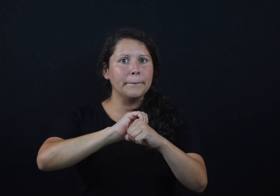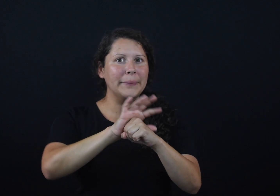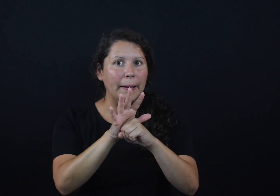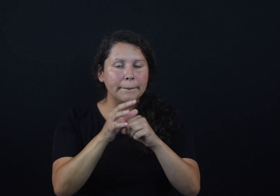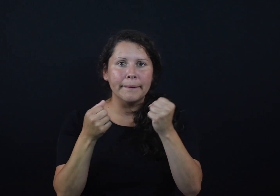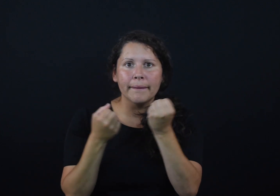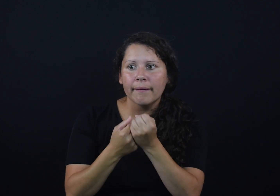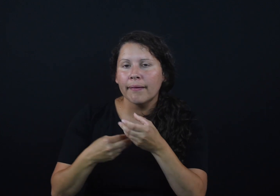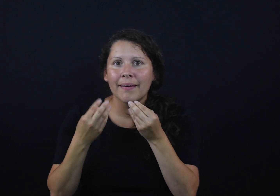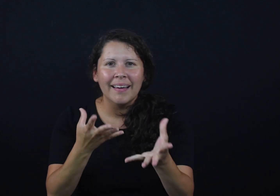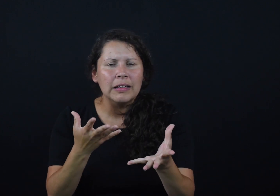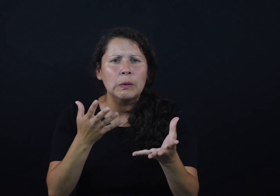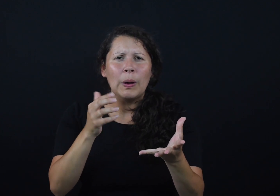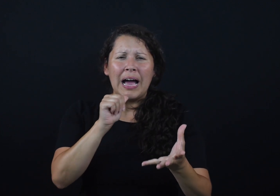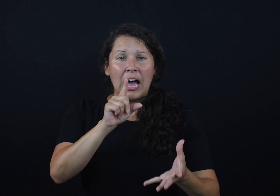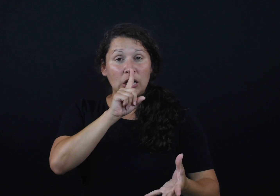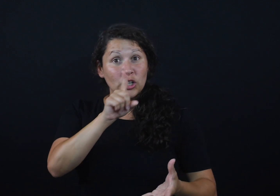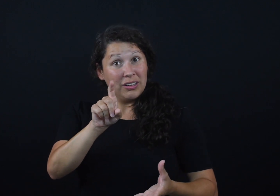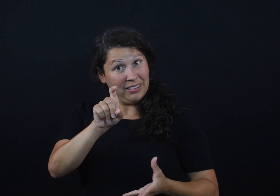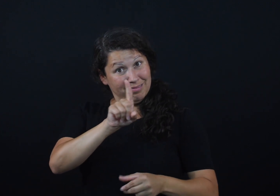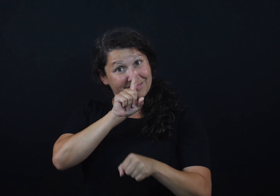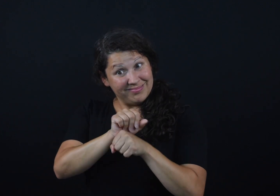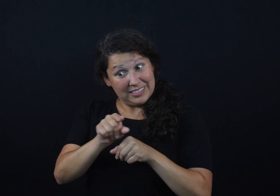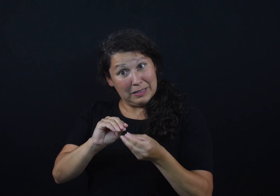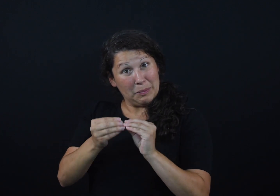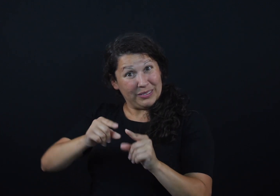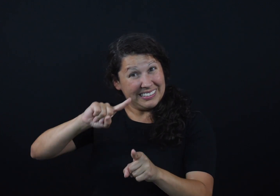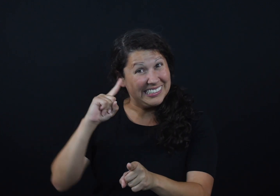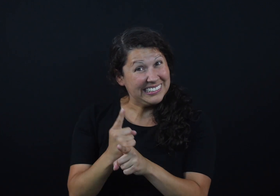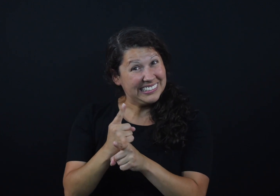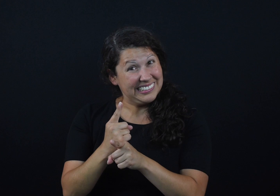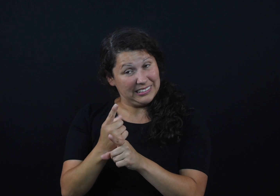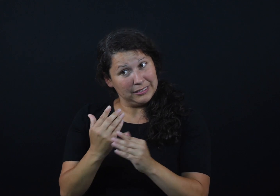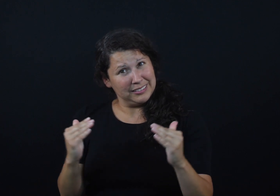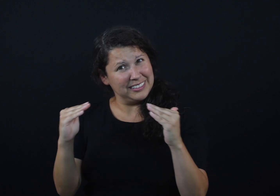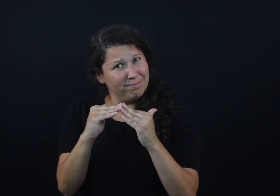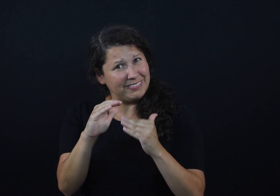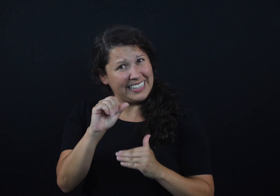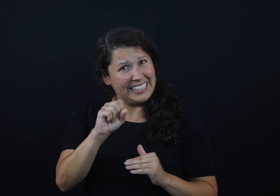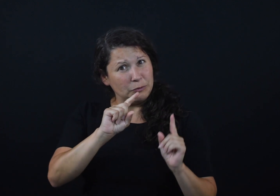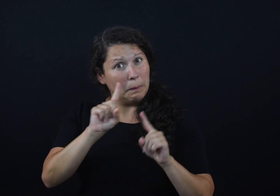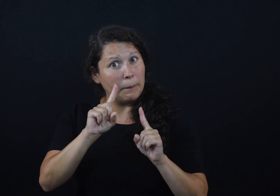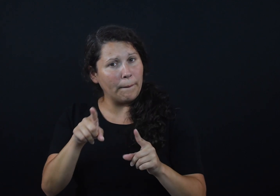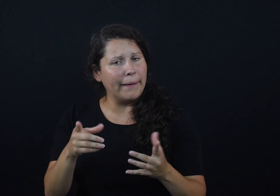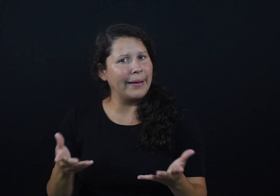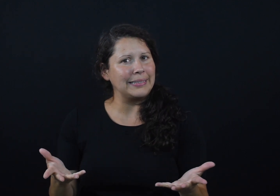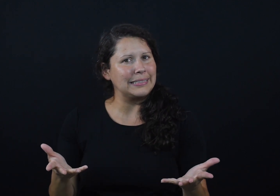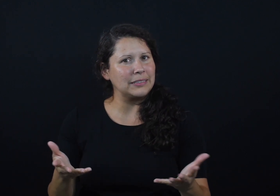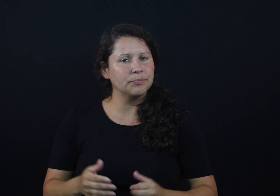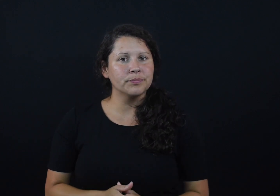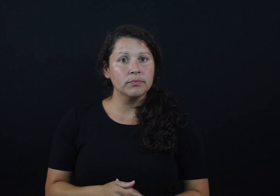pandemic, it is not clear whether this represents a true decline of that magnitude.